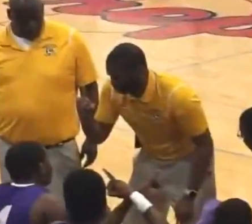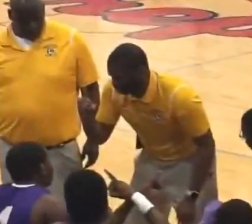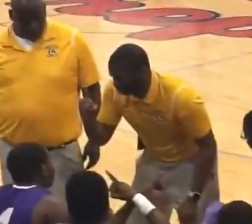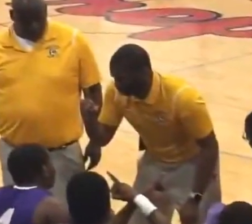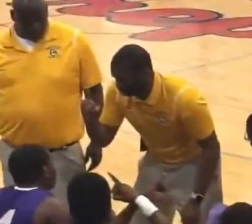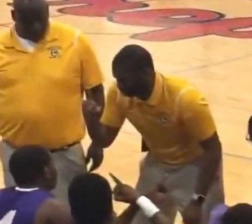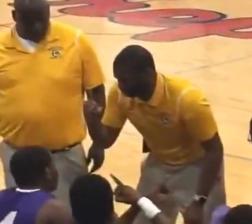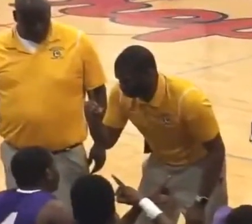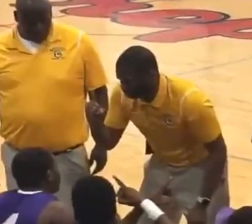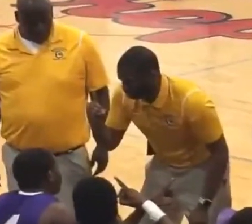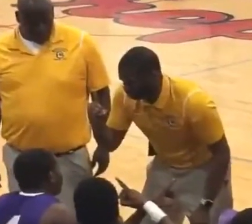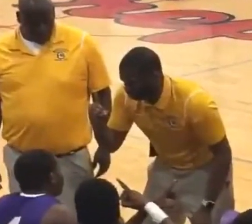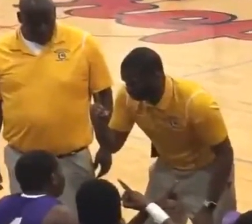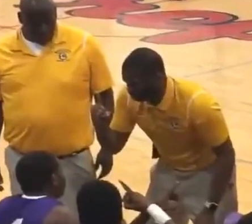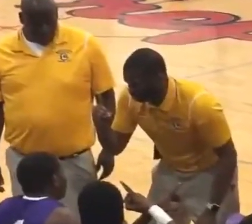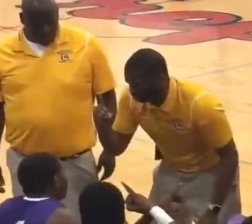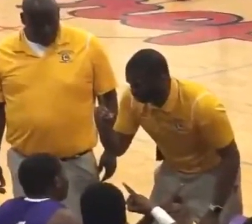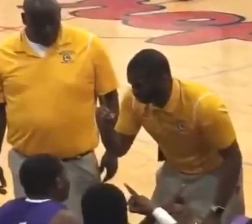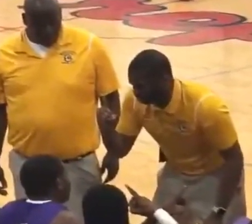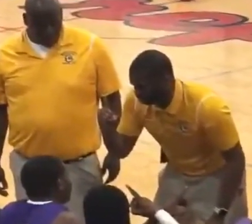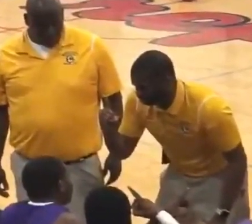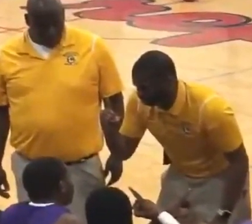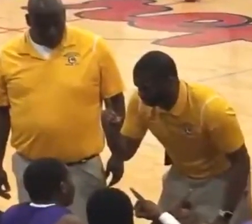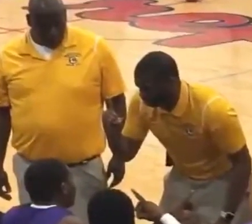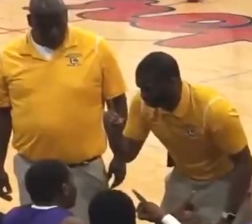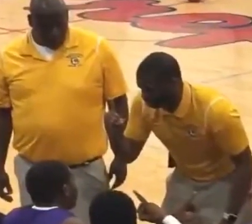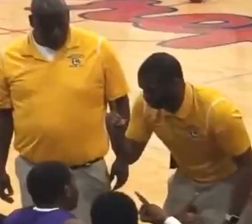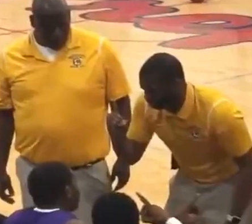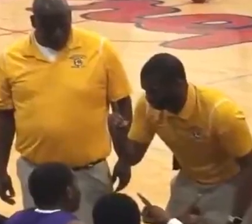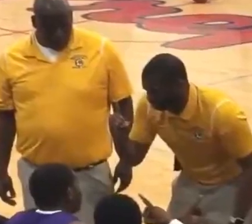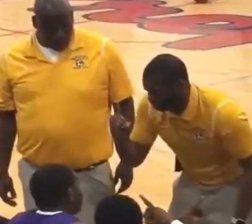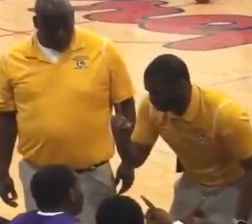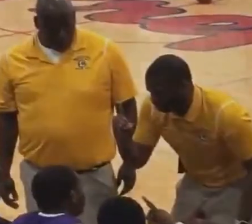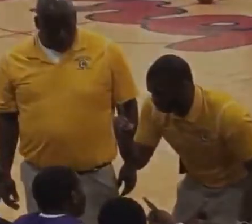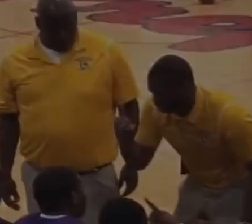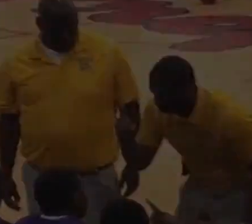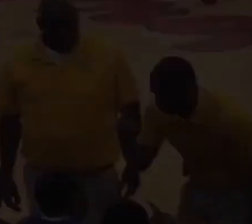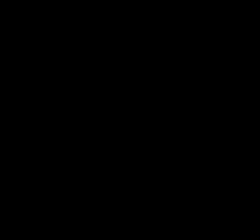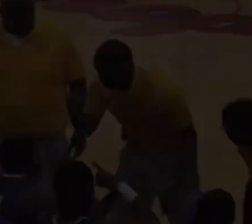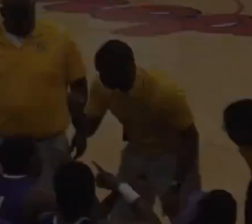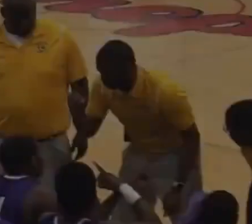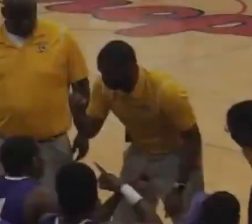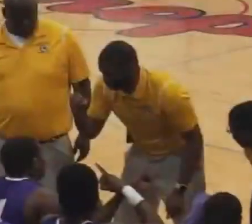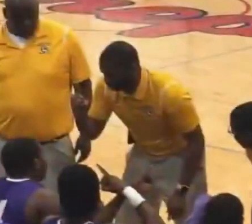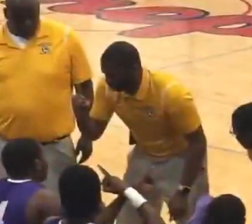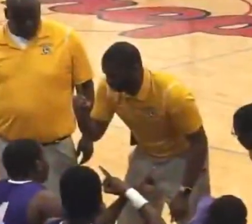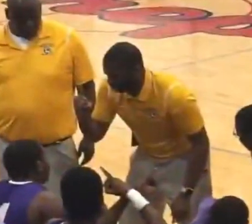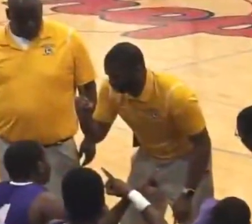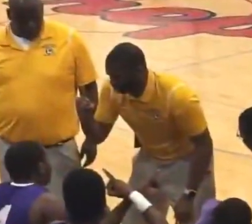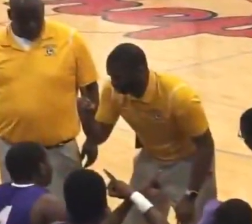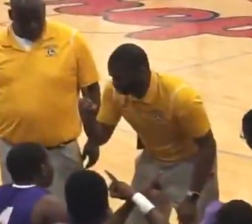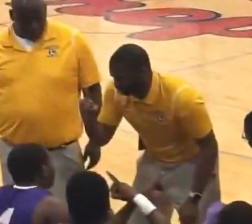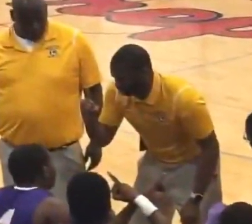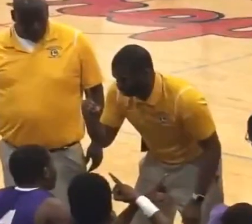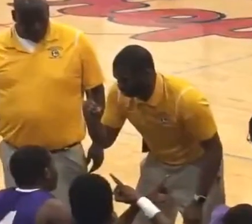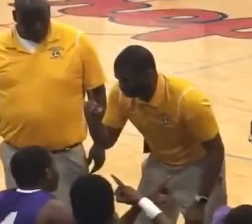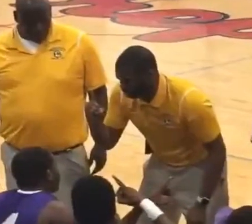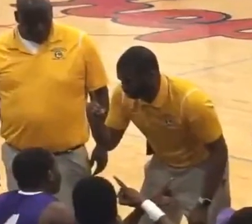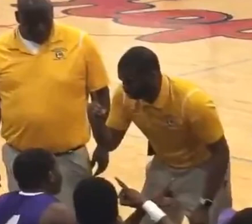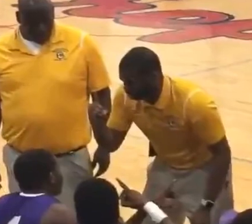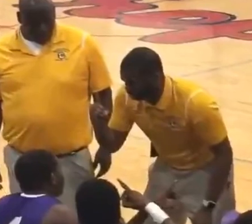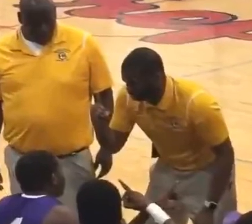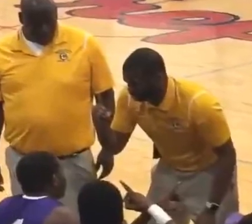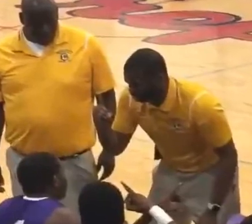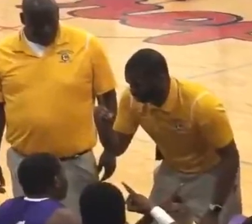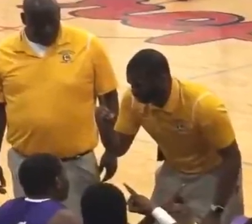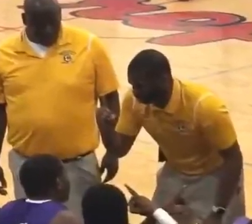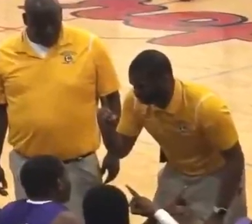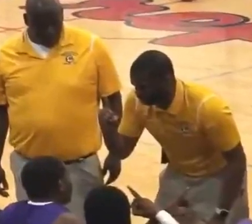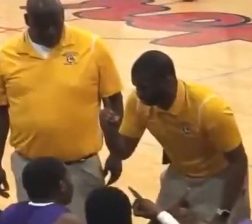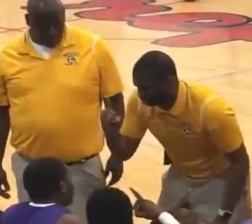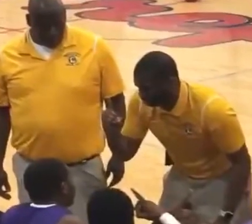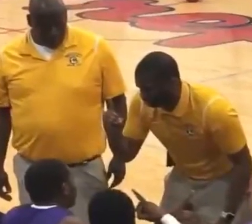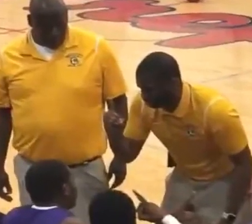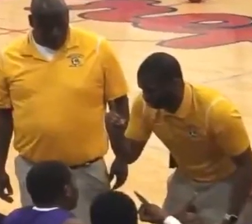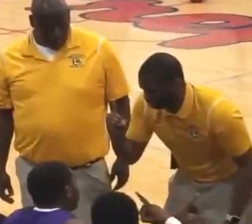" The video of White's pep talk has 975,000 views and counting.